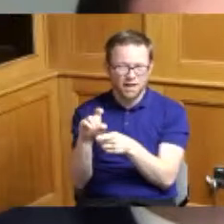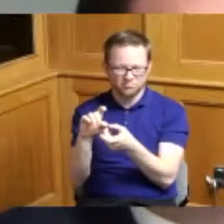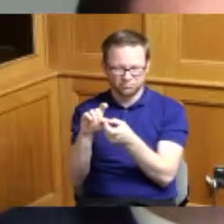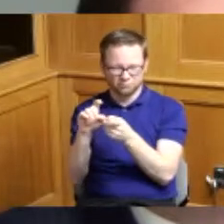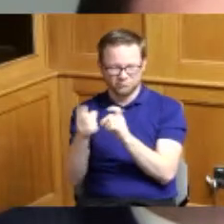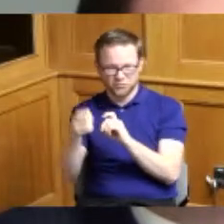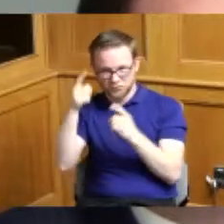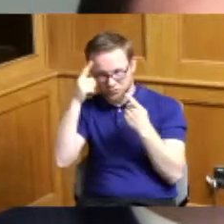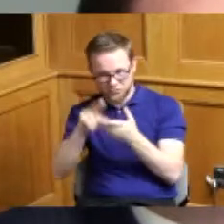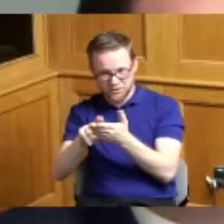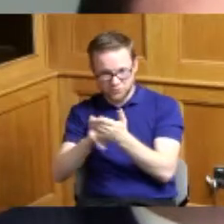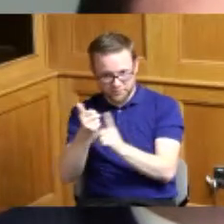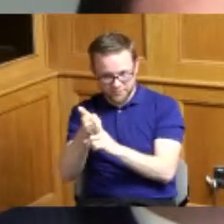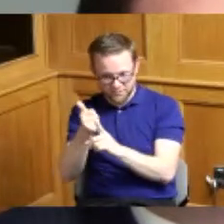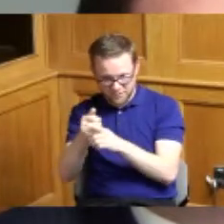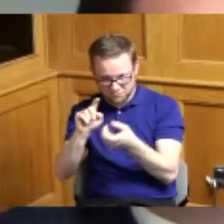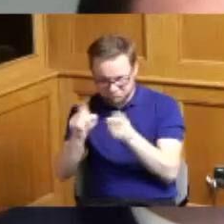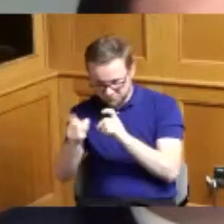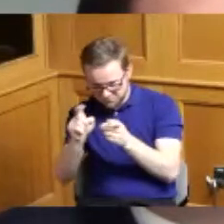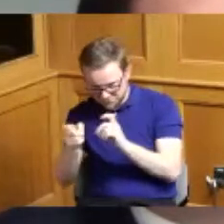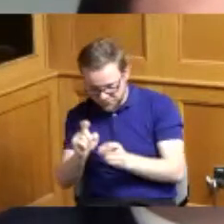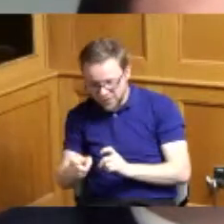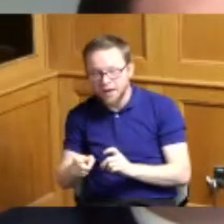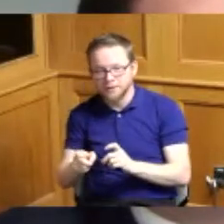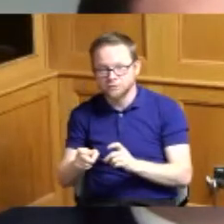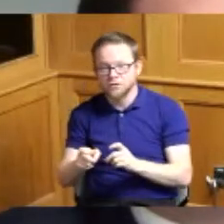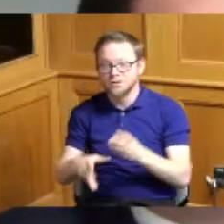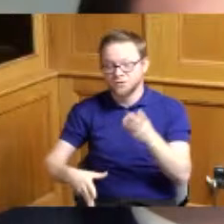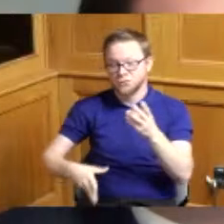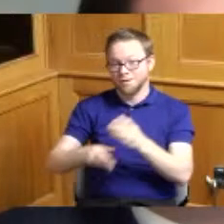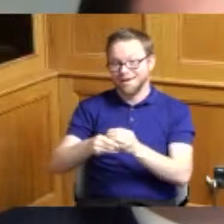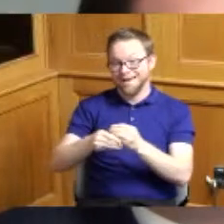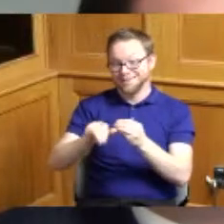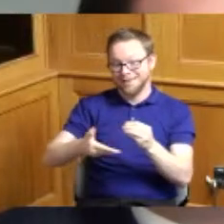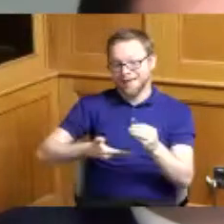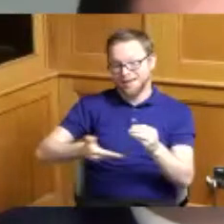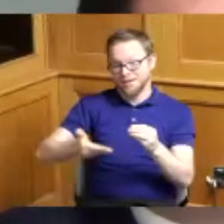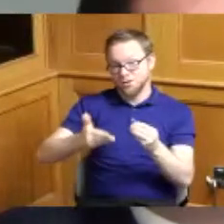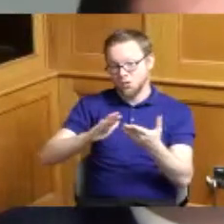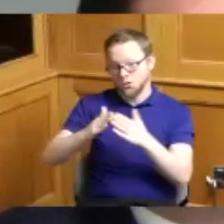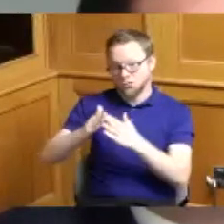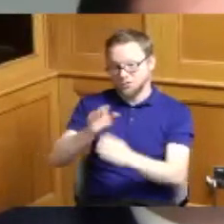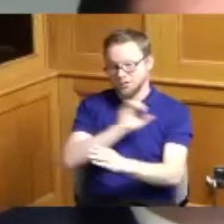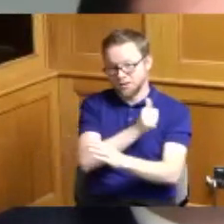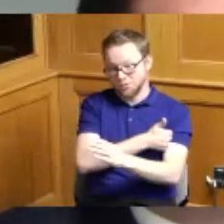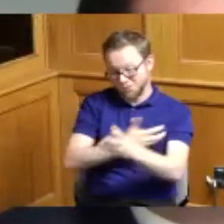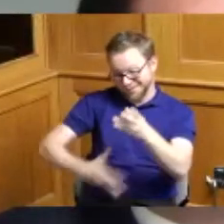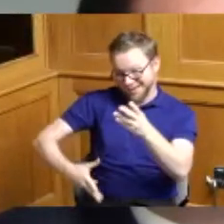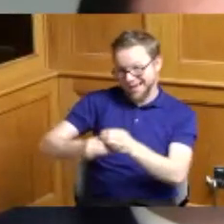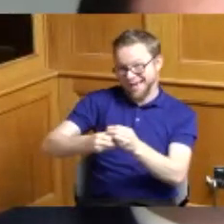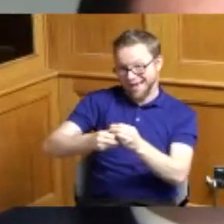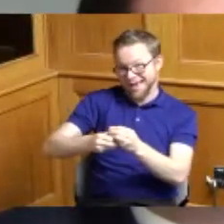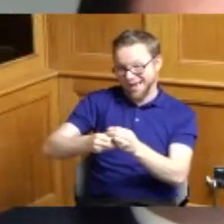uh its agreement with us to incorporate the host city authority um into um into the agreement